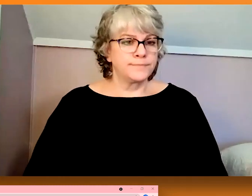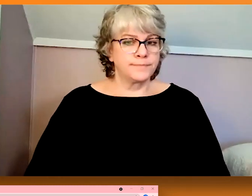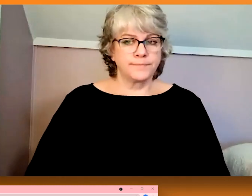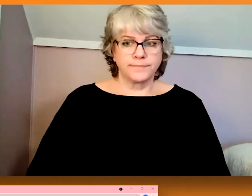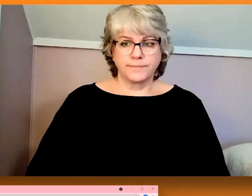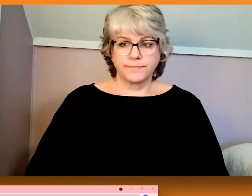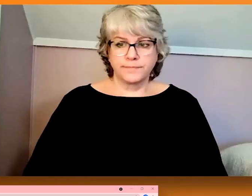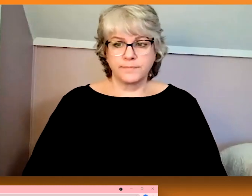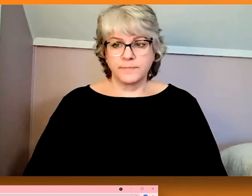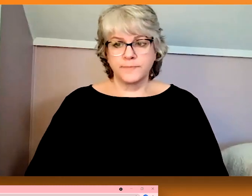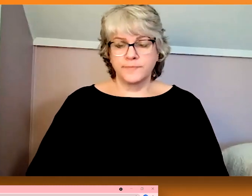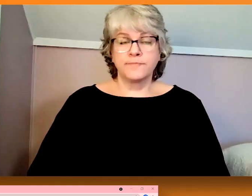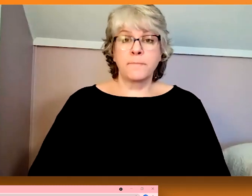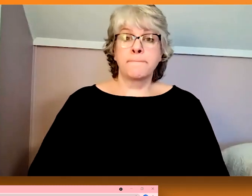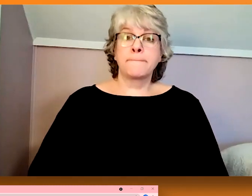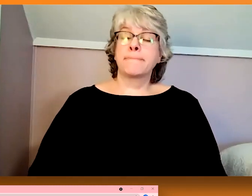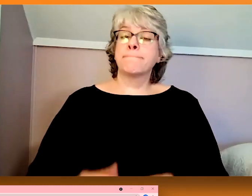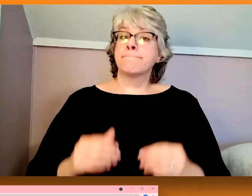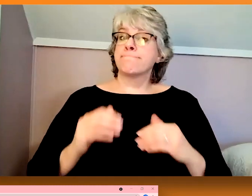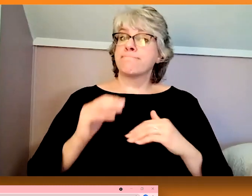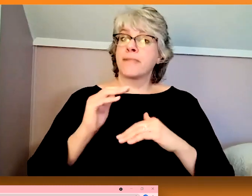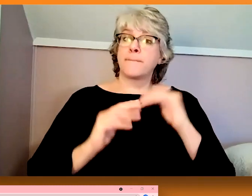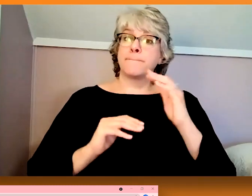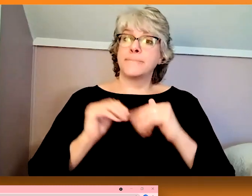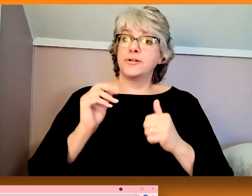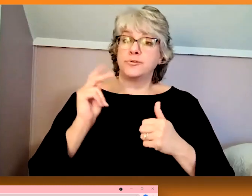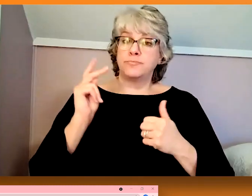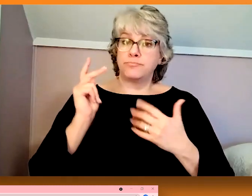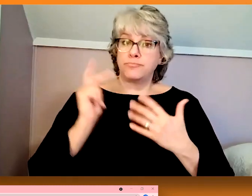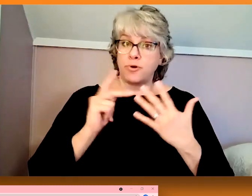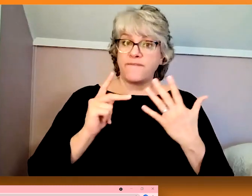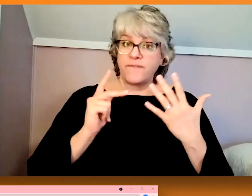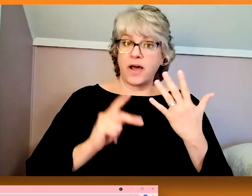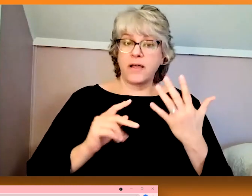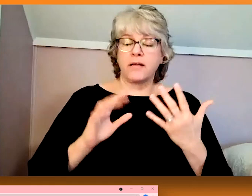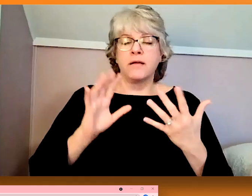When you're building your profile, the next area would be extra information,